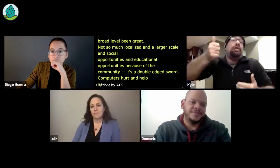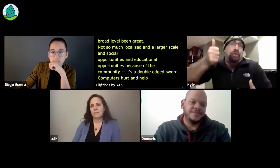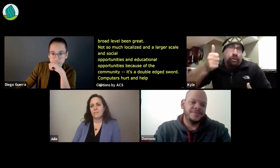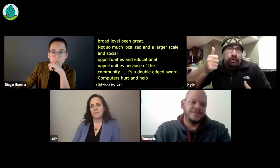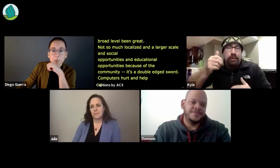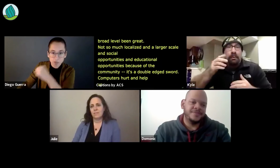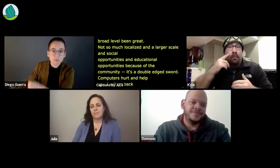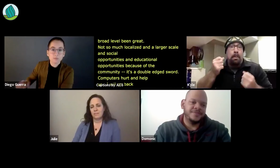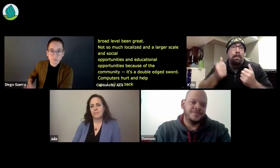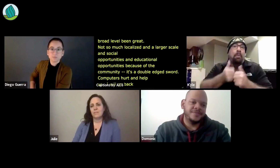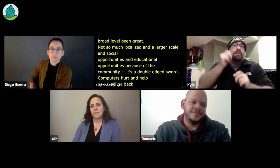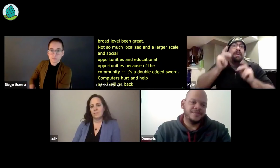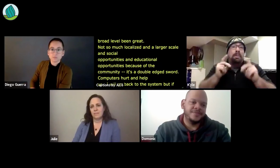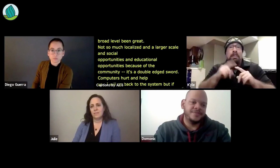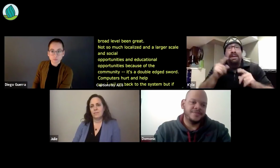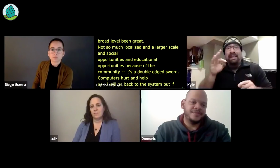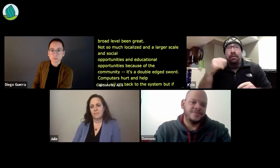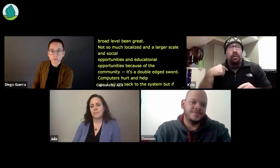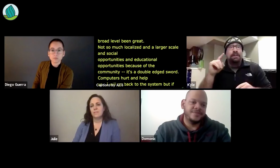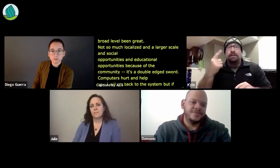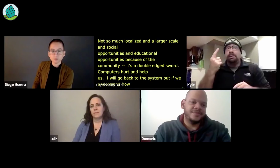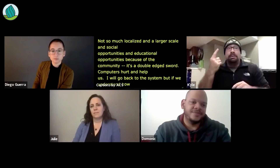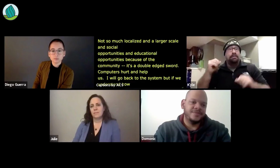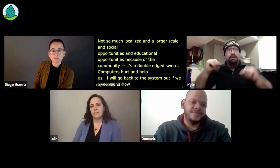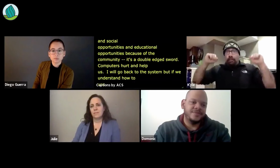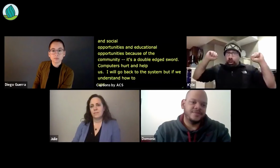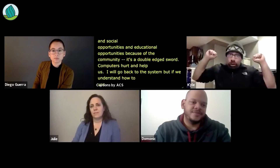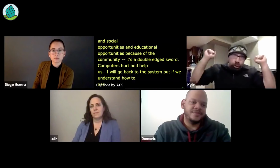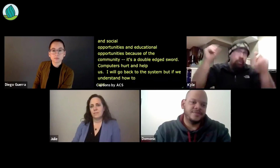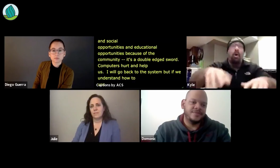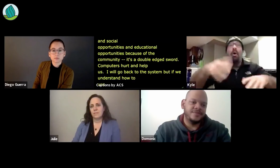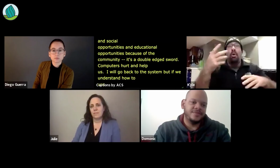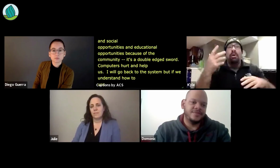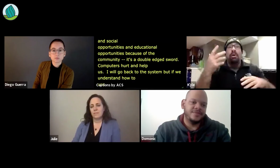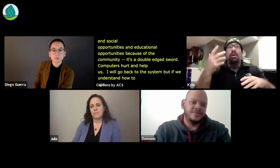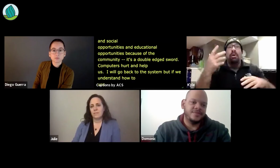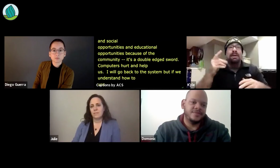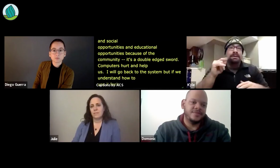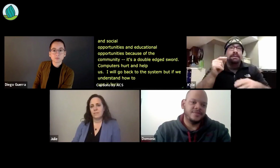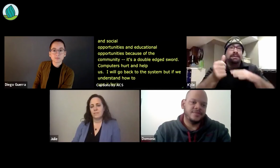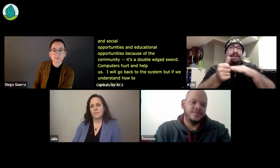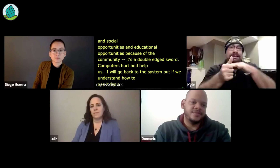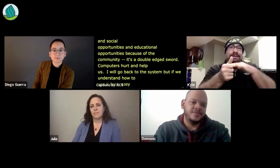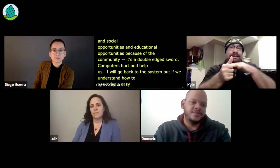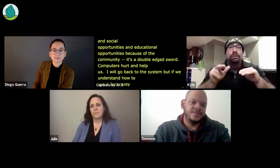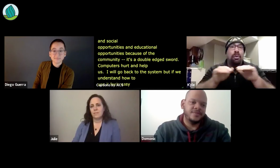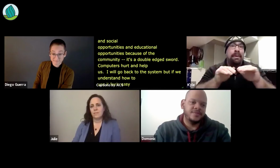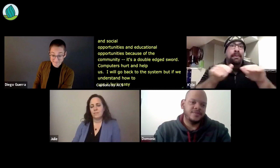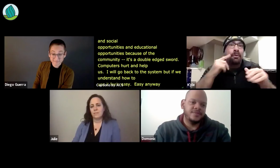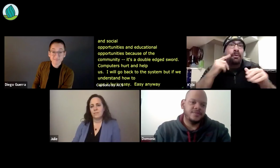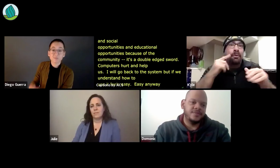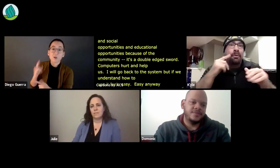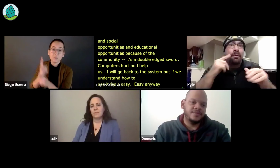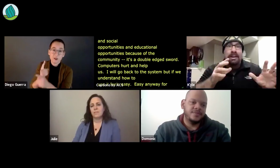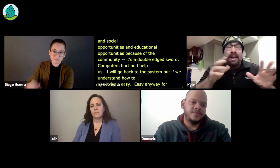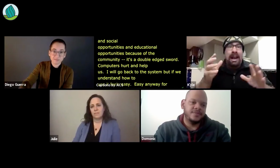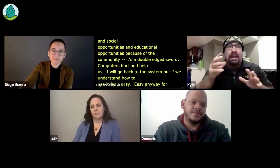But if we just throw some stuff-- it's like sink or swim trying to figure out how to use it.